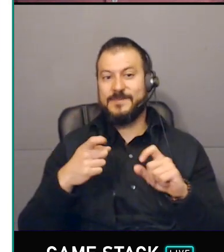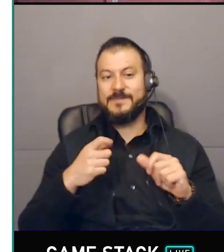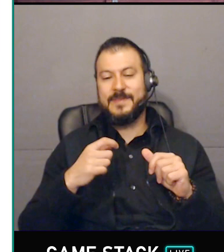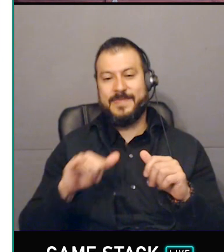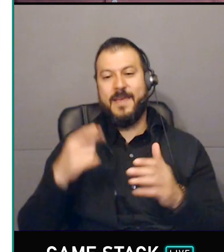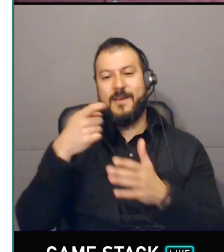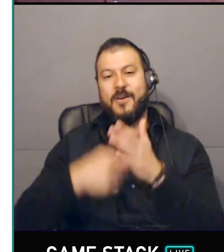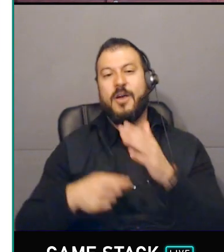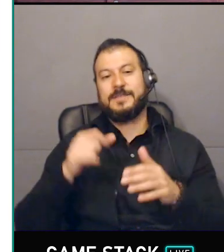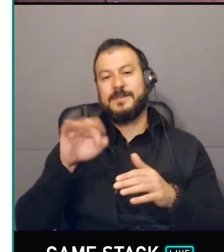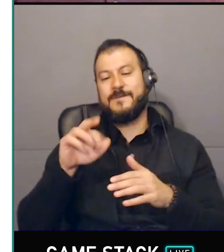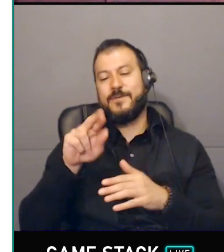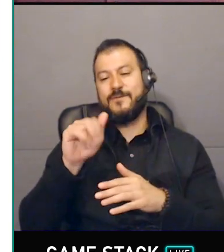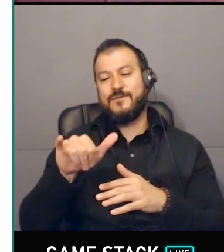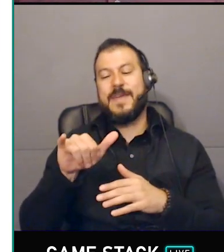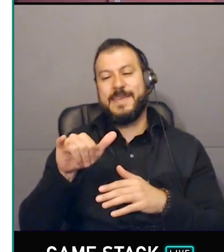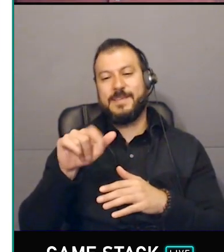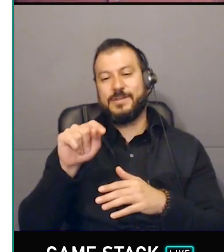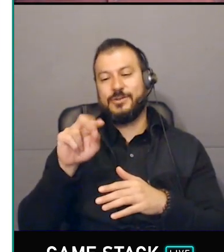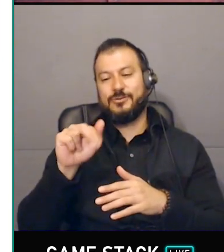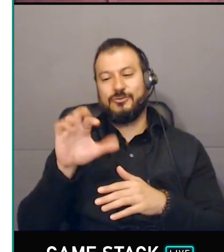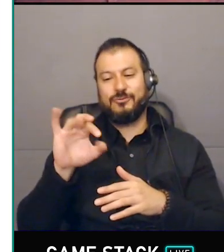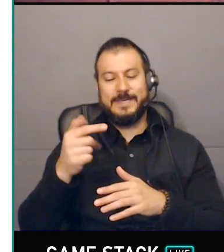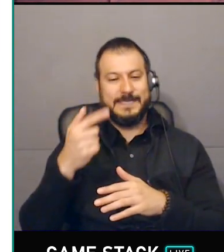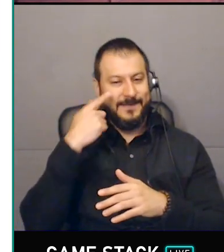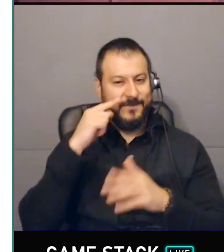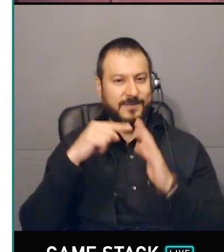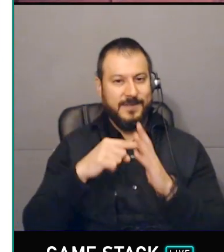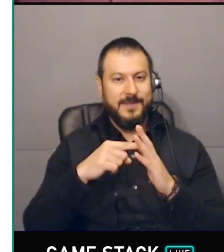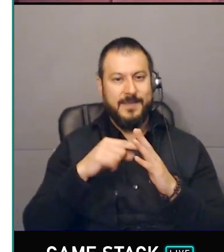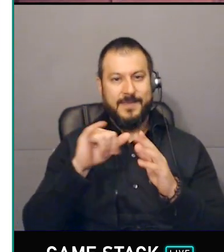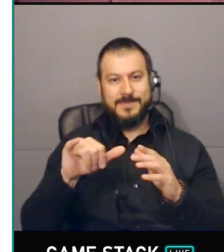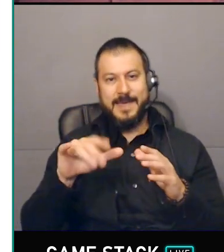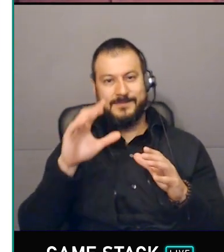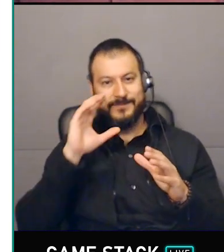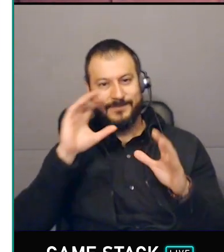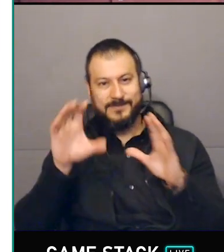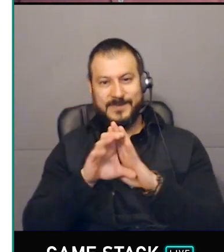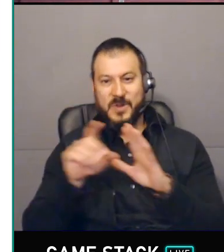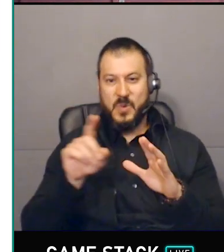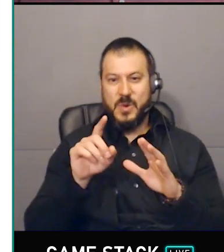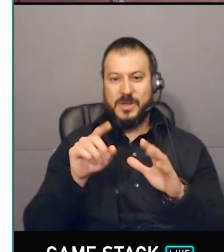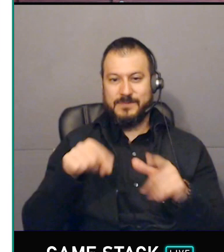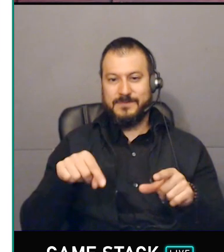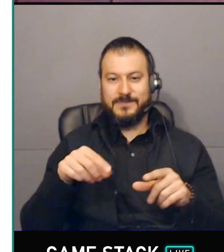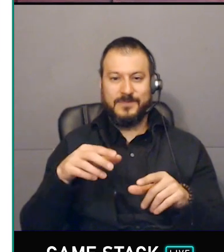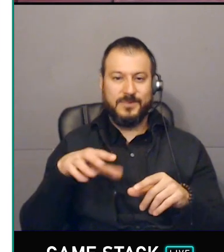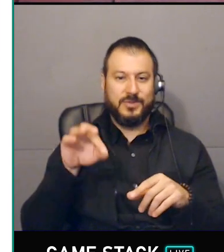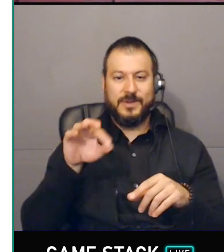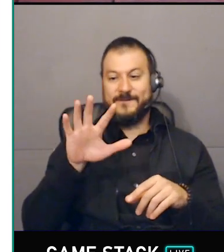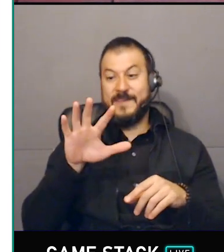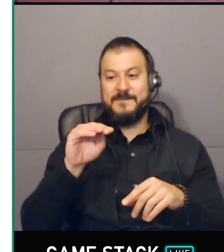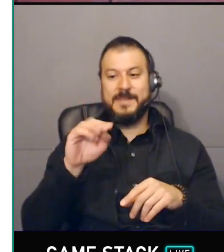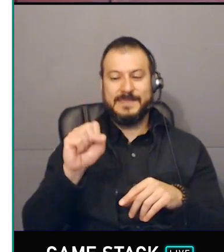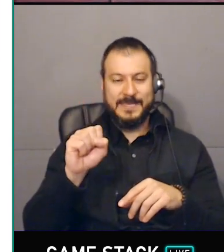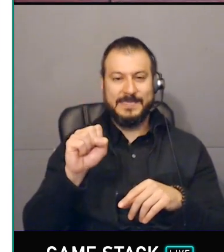scene is the cost of the ray tracing. So for instance, in the Emerald Square where total render time took about 5 milliseconds,